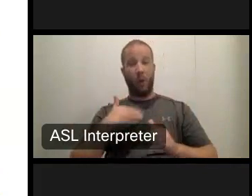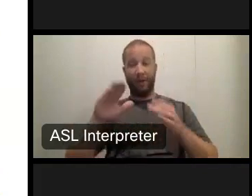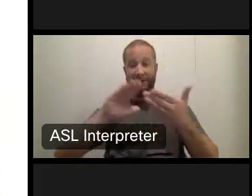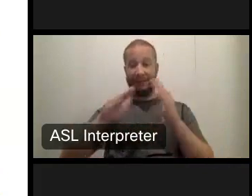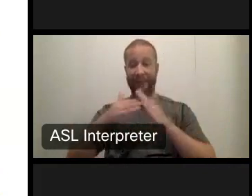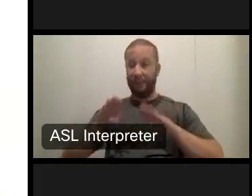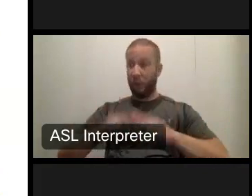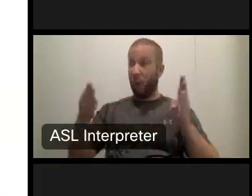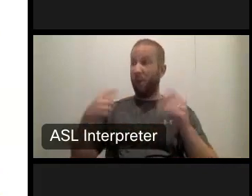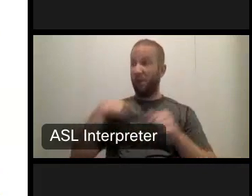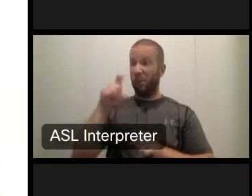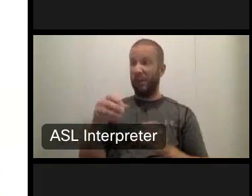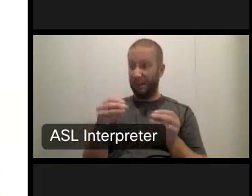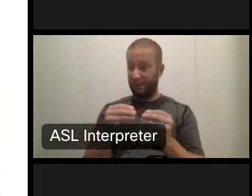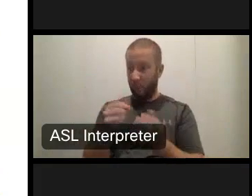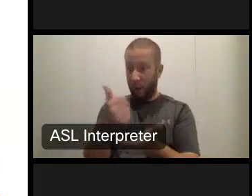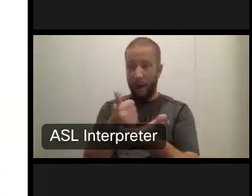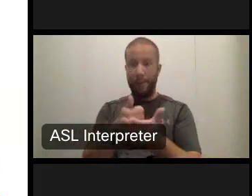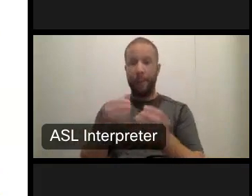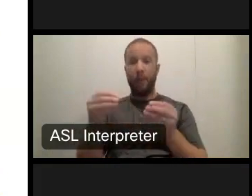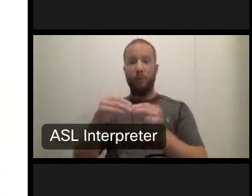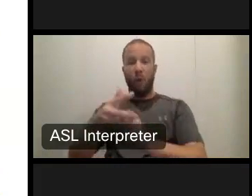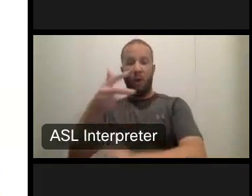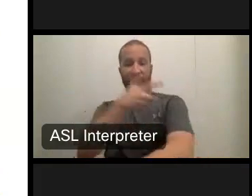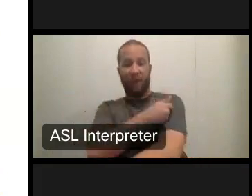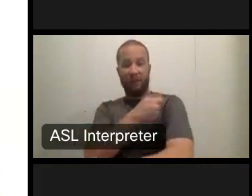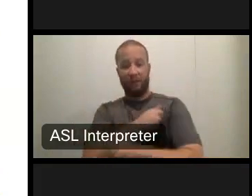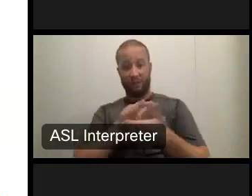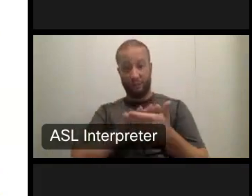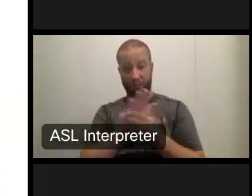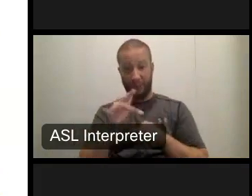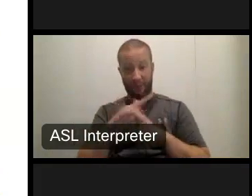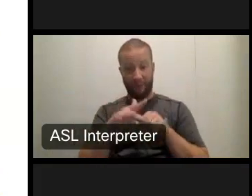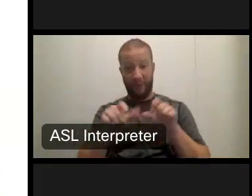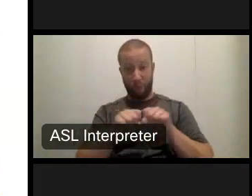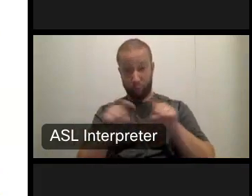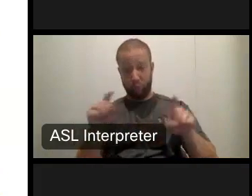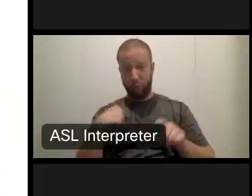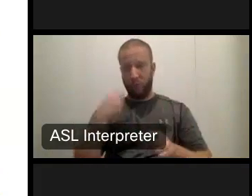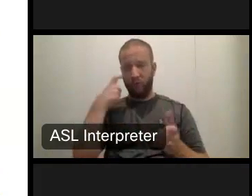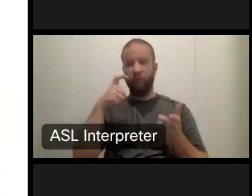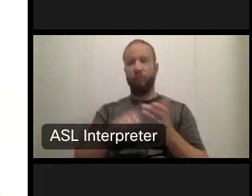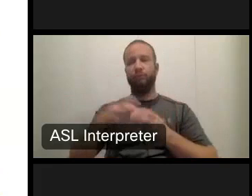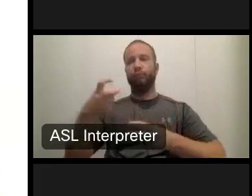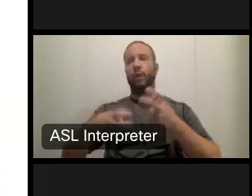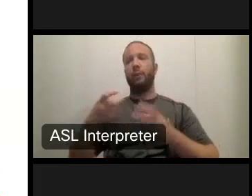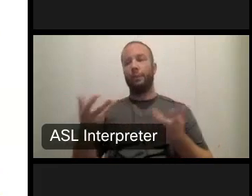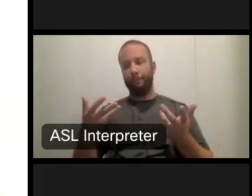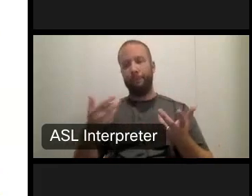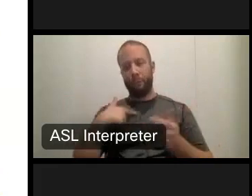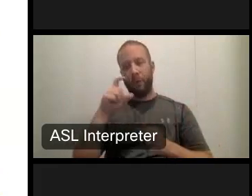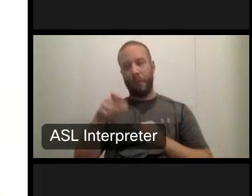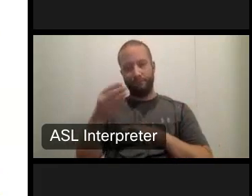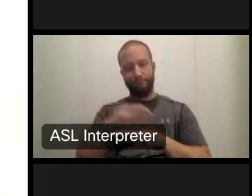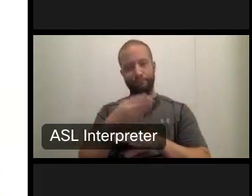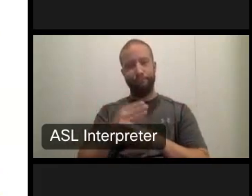um as vaccinations became available um in that uh draft we submitted a preliminary recommendation